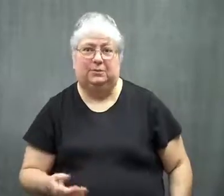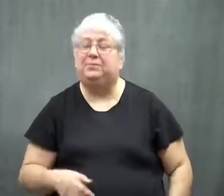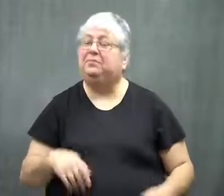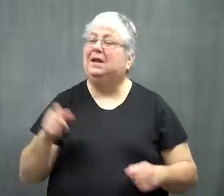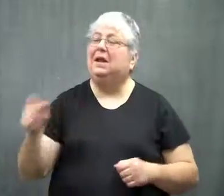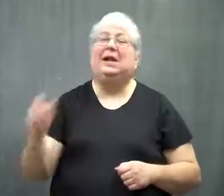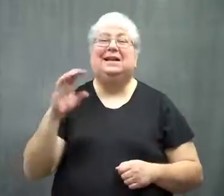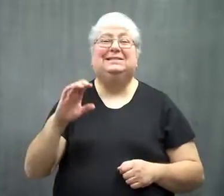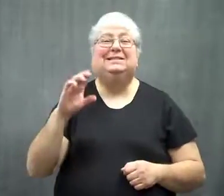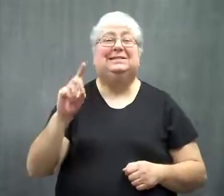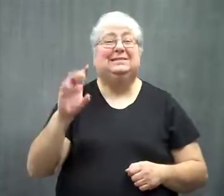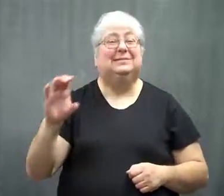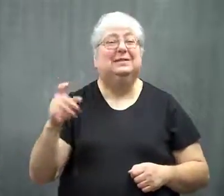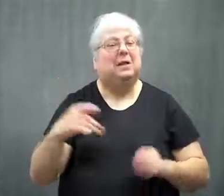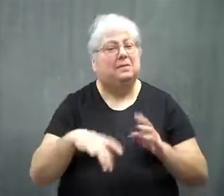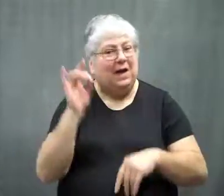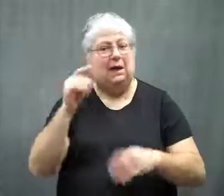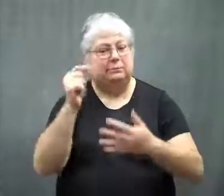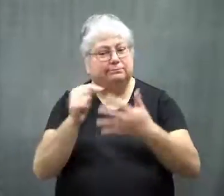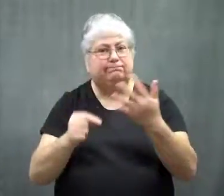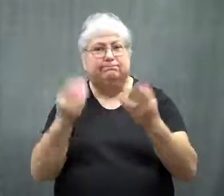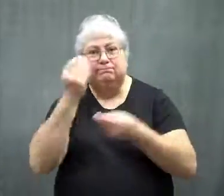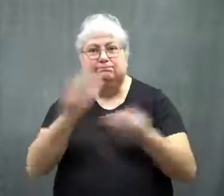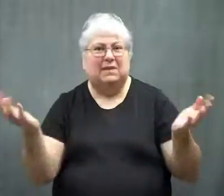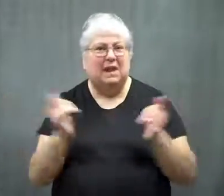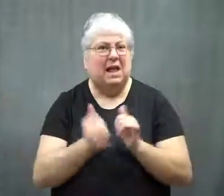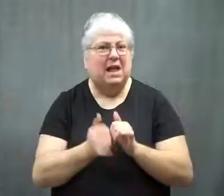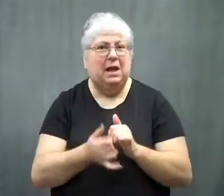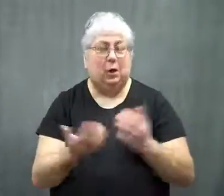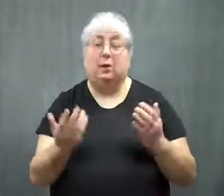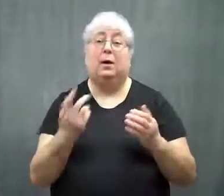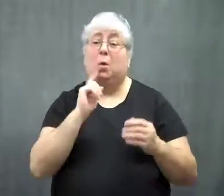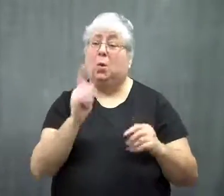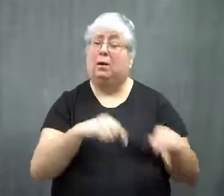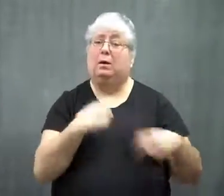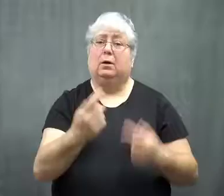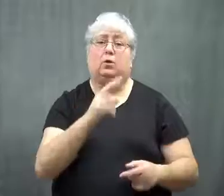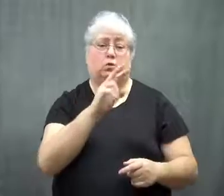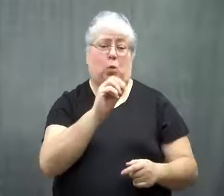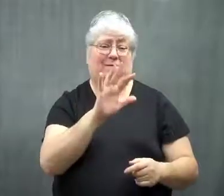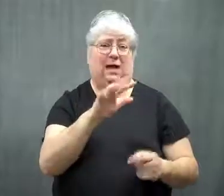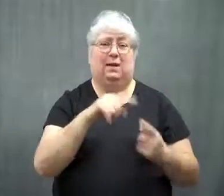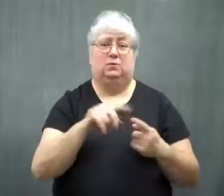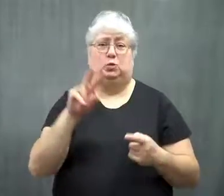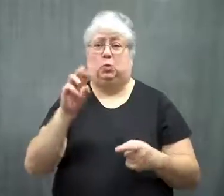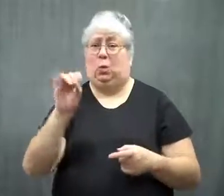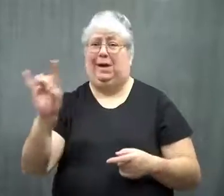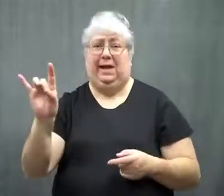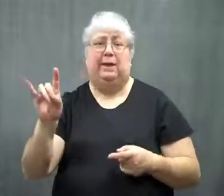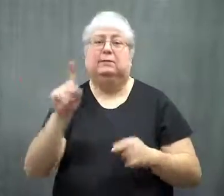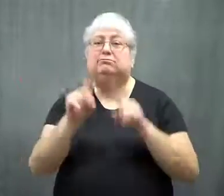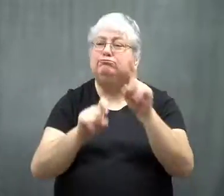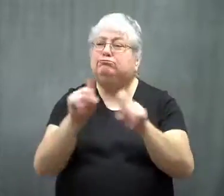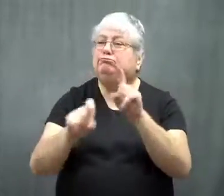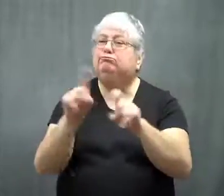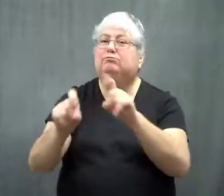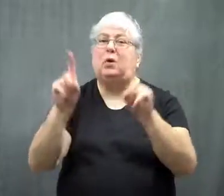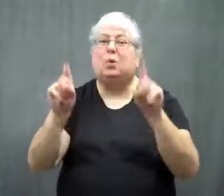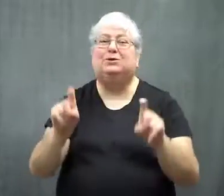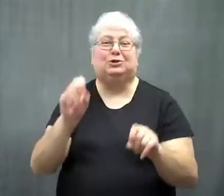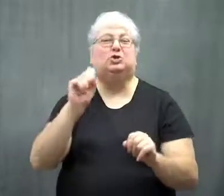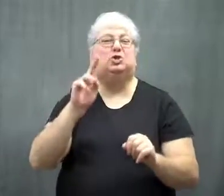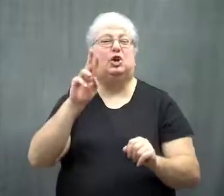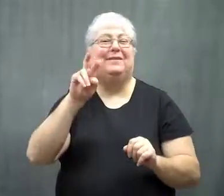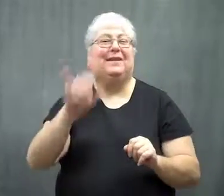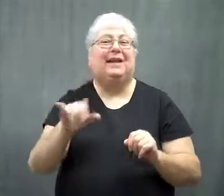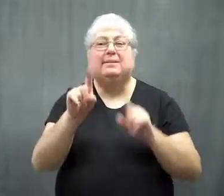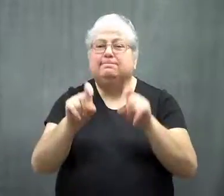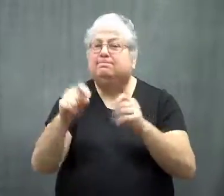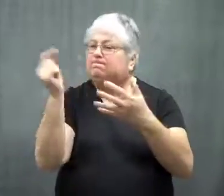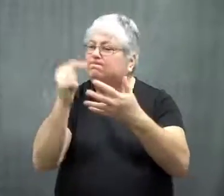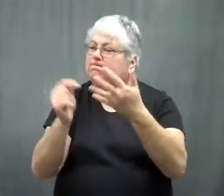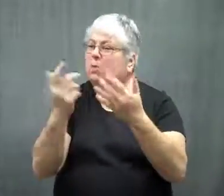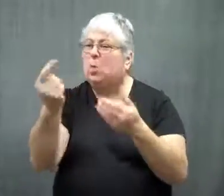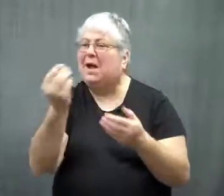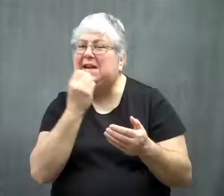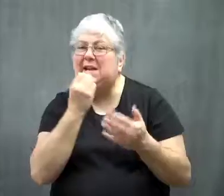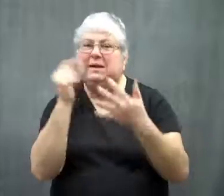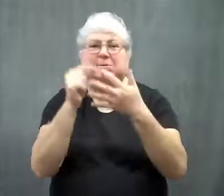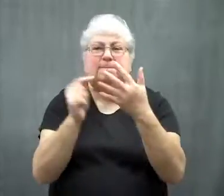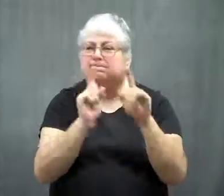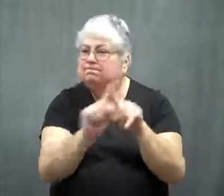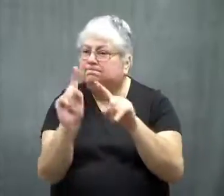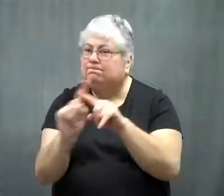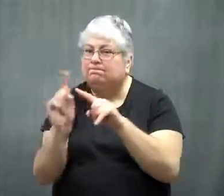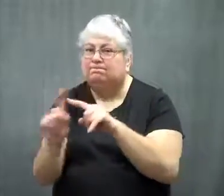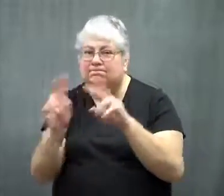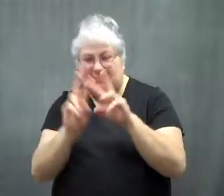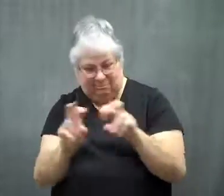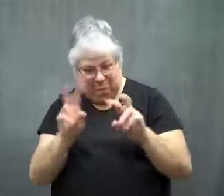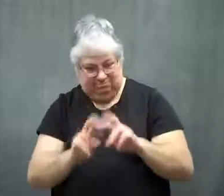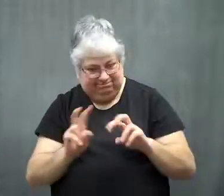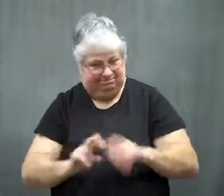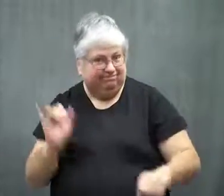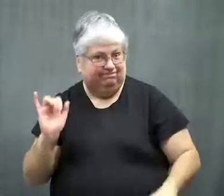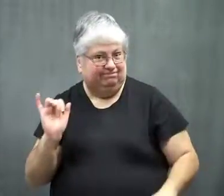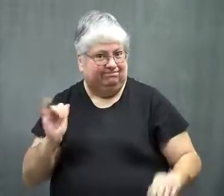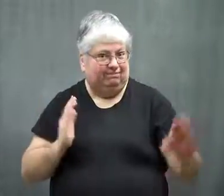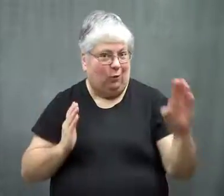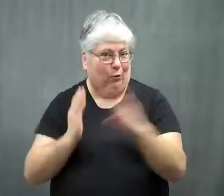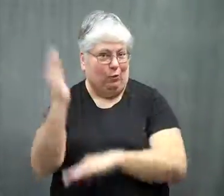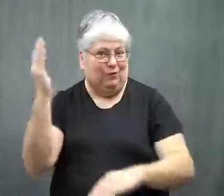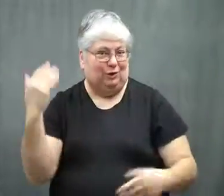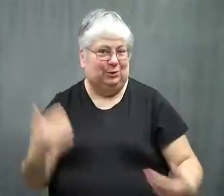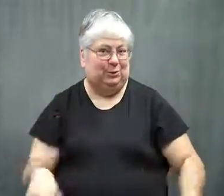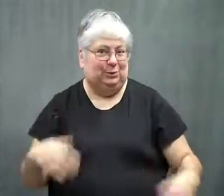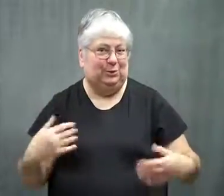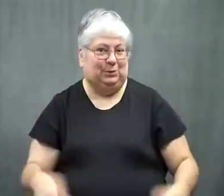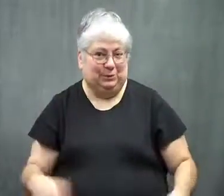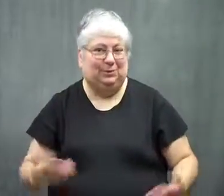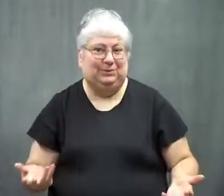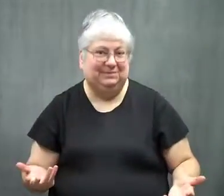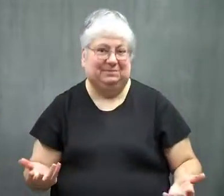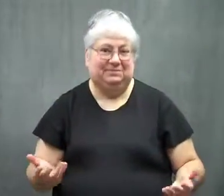The CDC got this information from a survey done between 2005 and 2008.